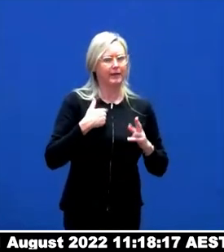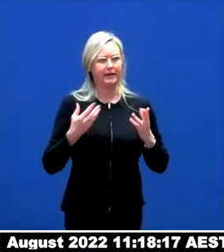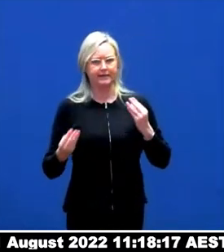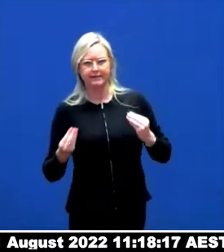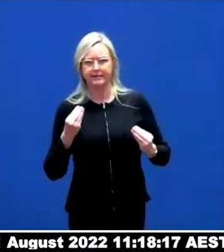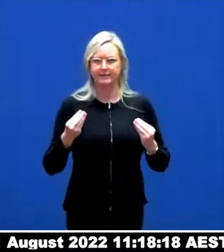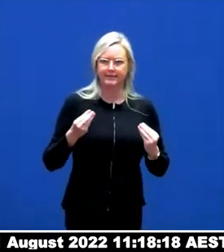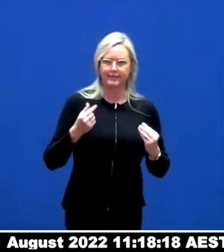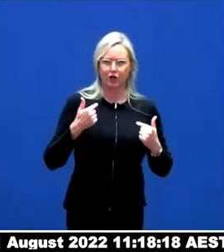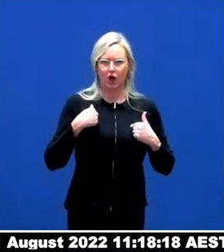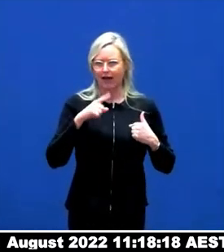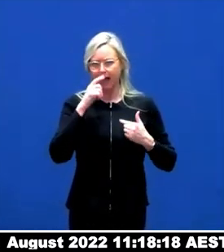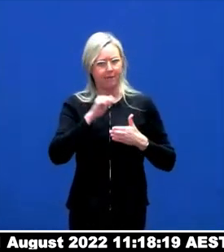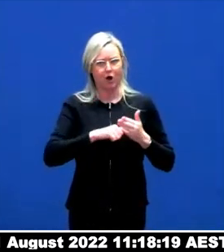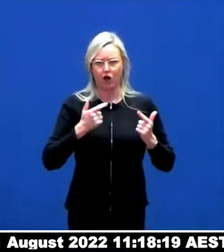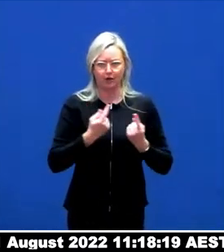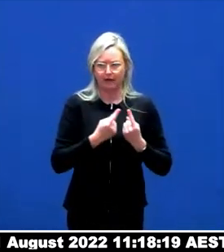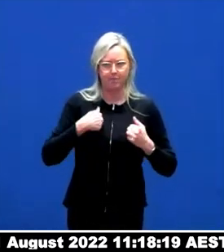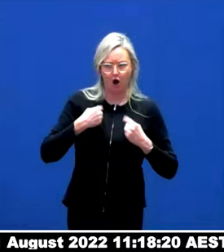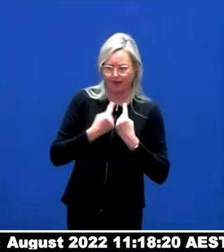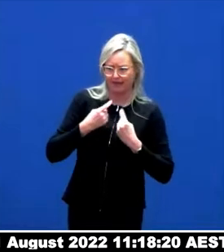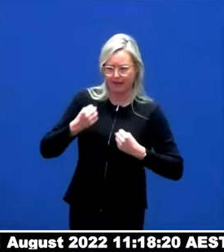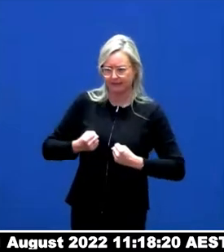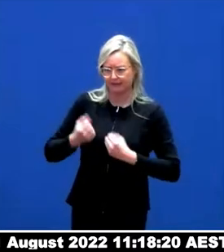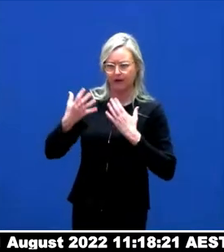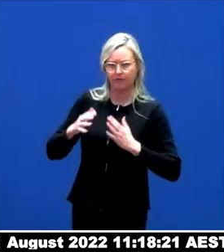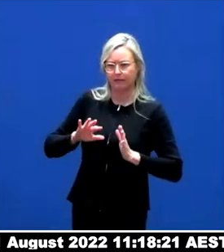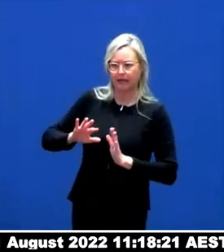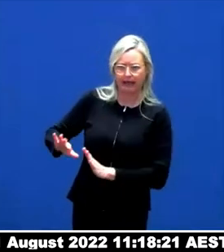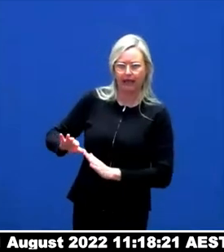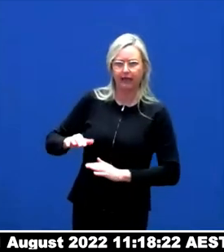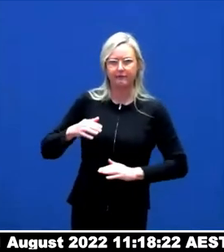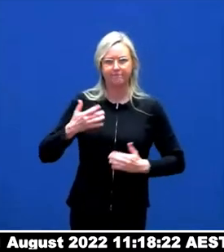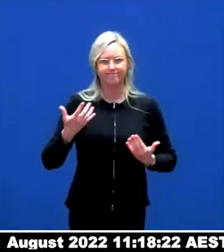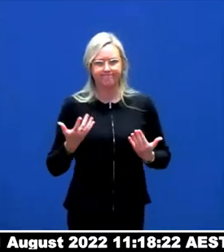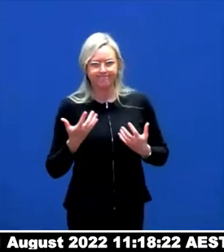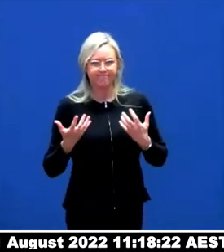lot of stuff and you had to give up a place that you want to live, and there was some